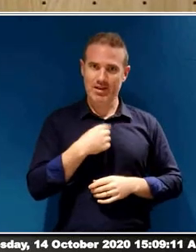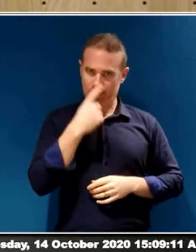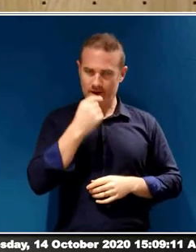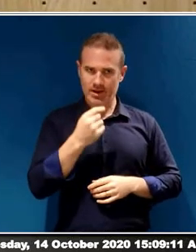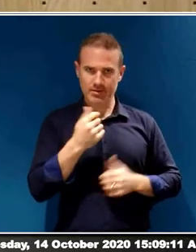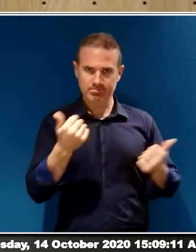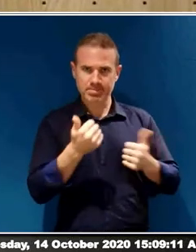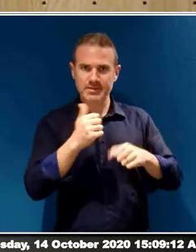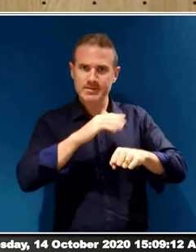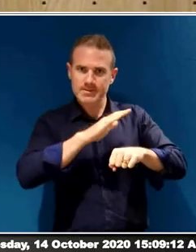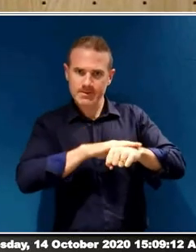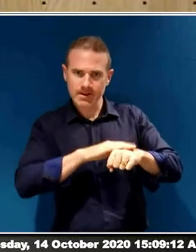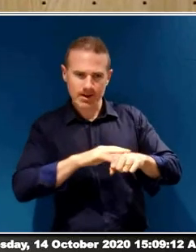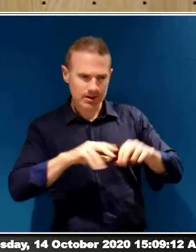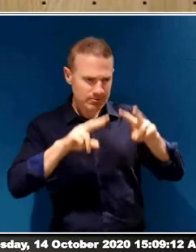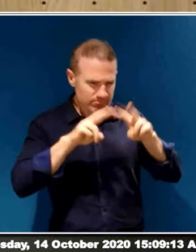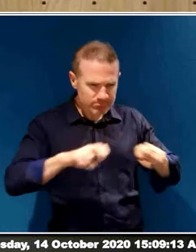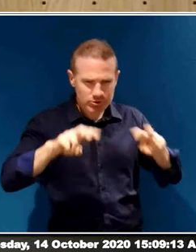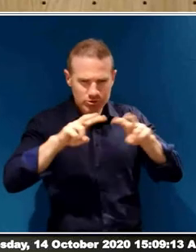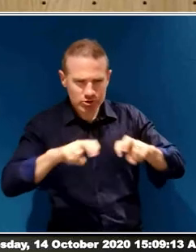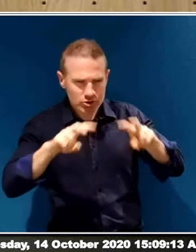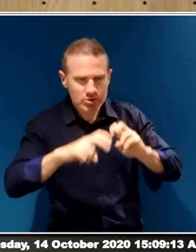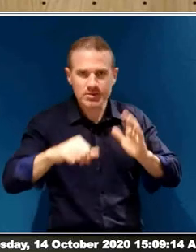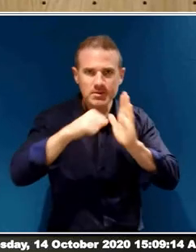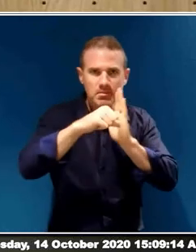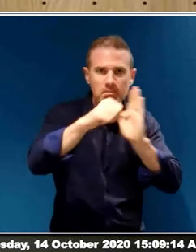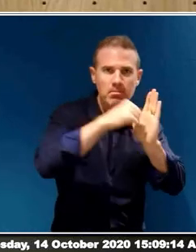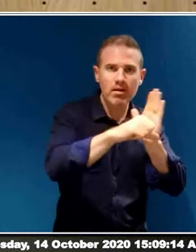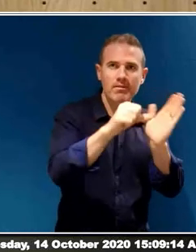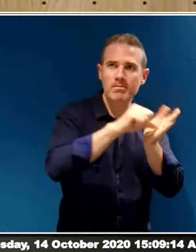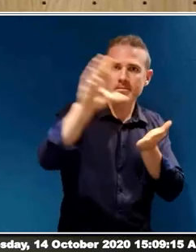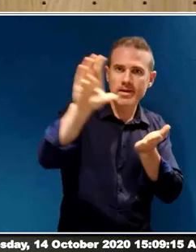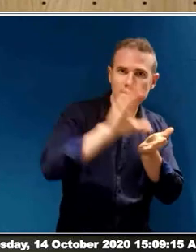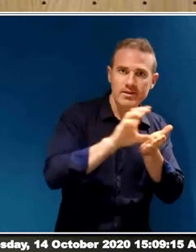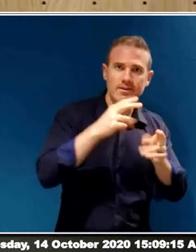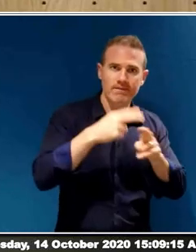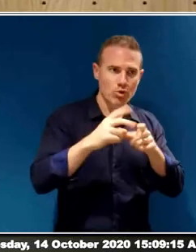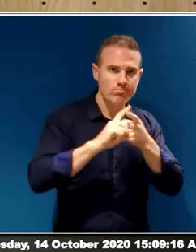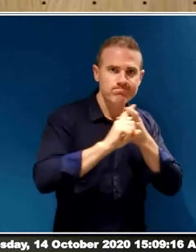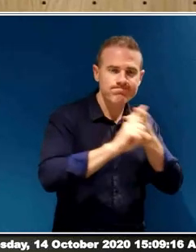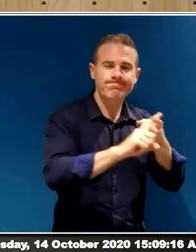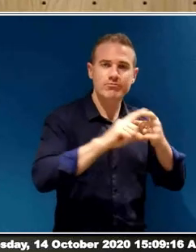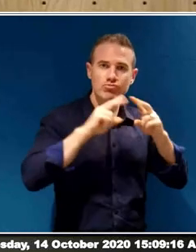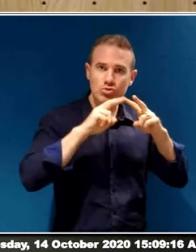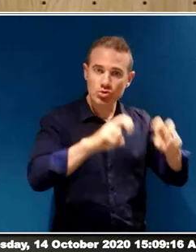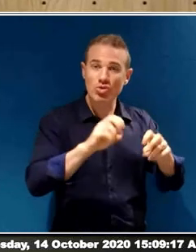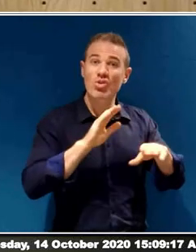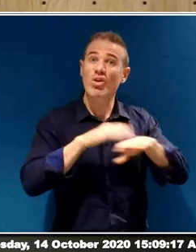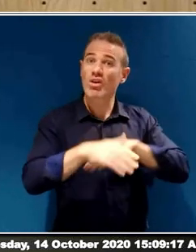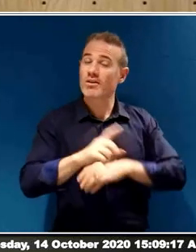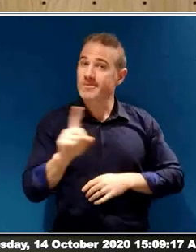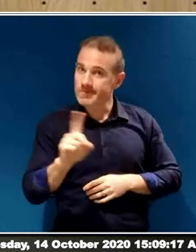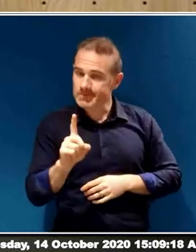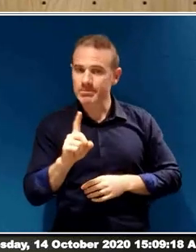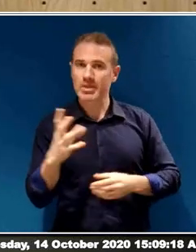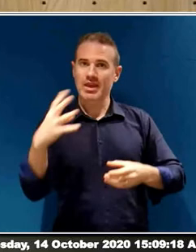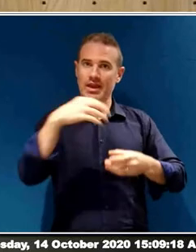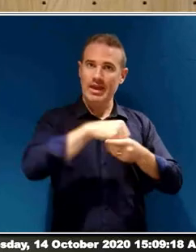for grants to conduct research in the area of inclusion and exclusion of students with disability.